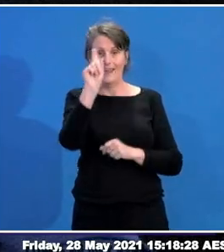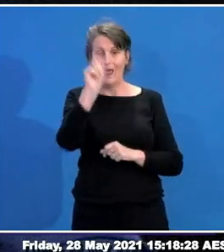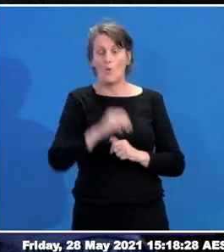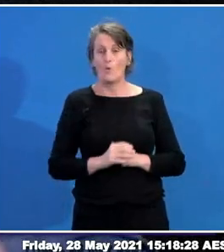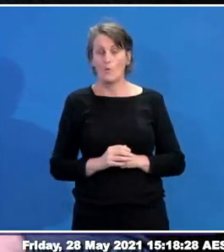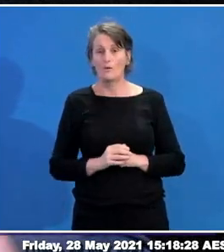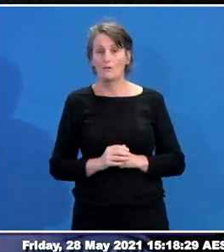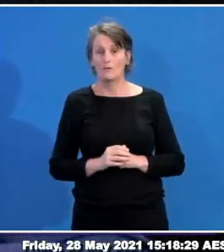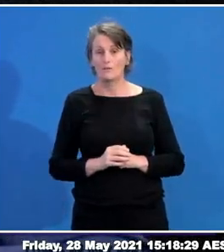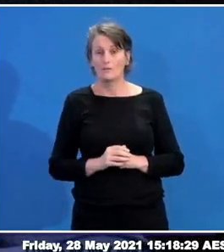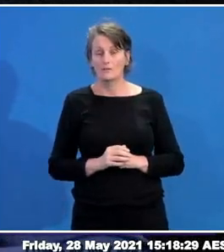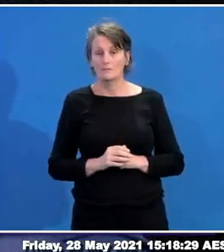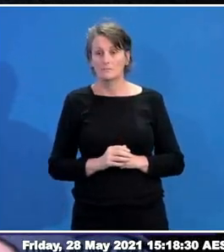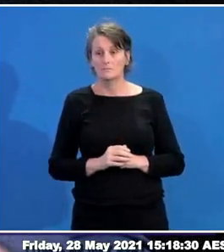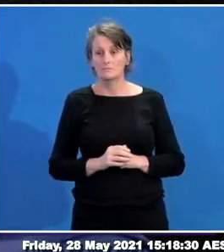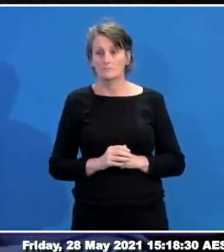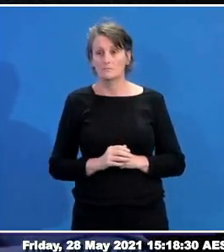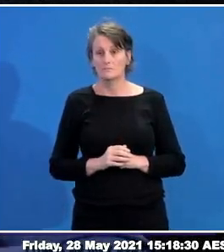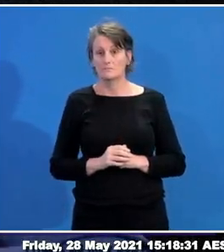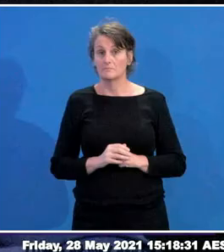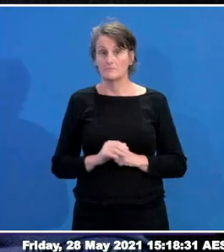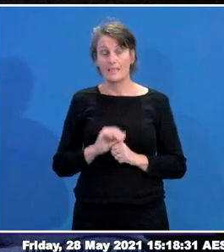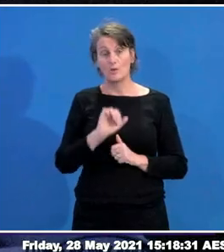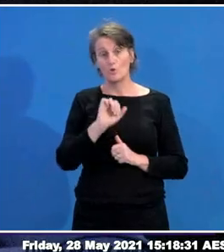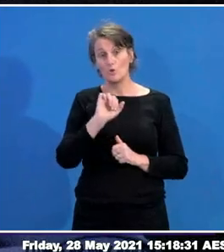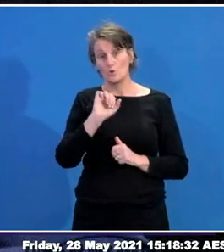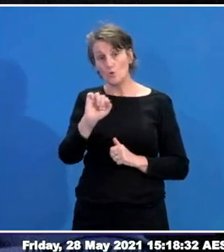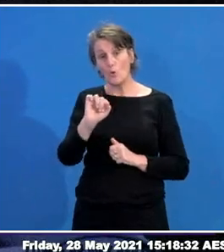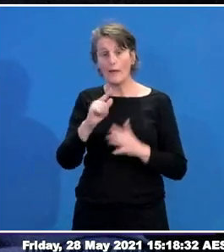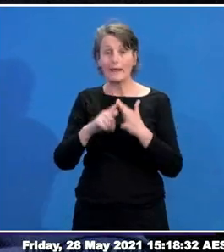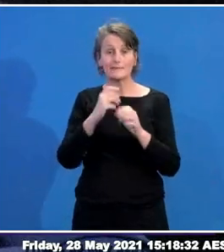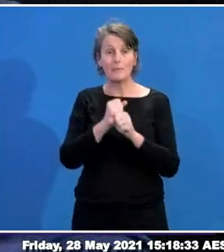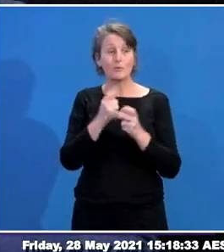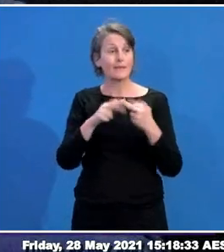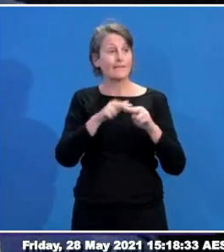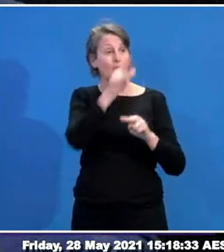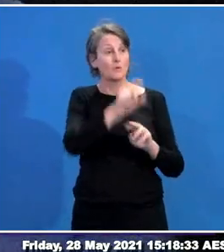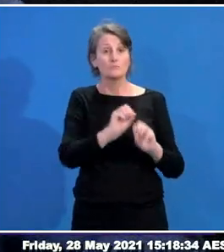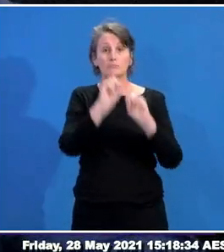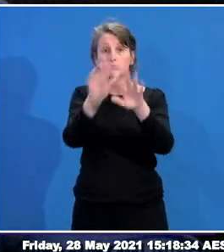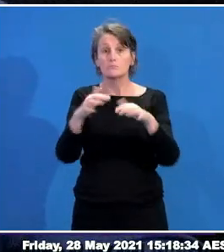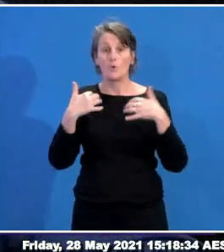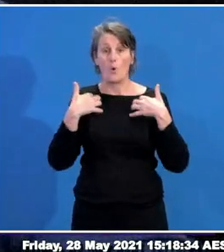And in the hypothetical you are outlining, that would be the focus.